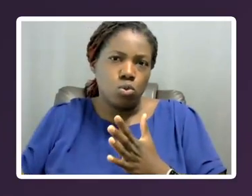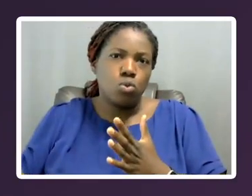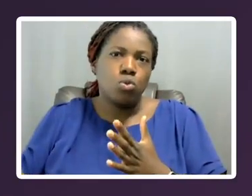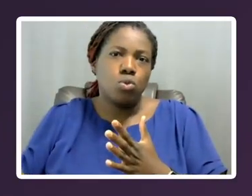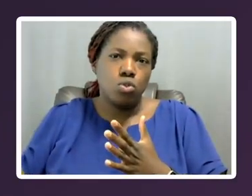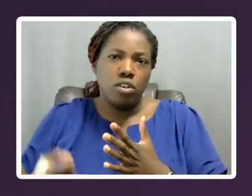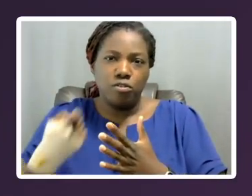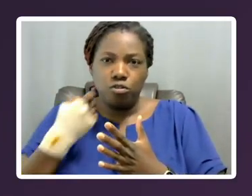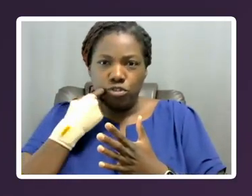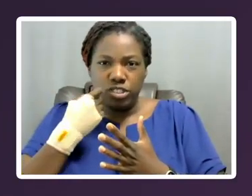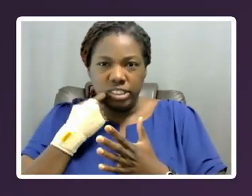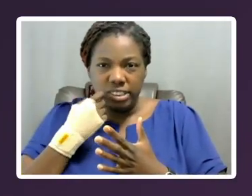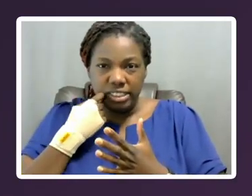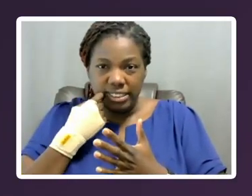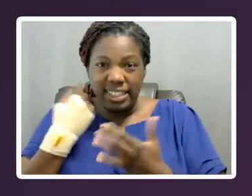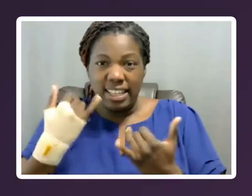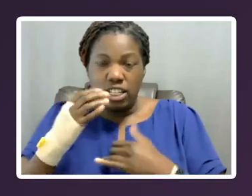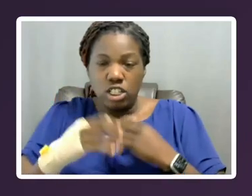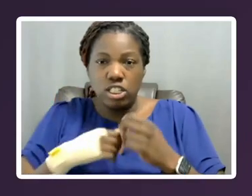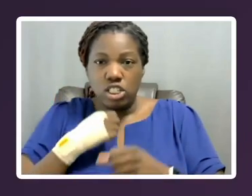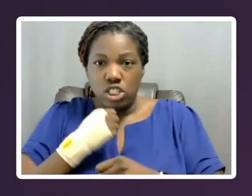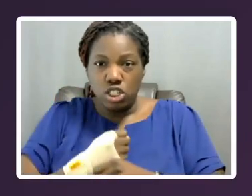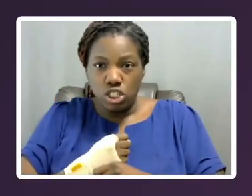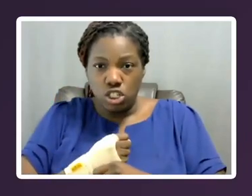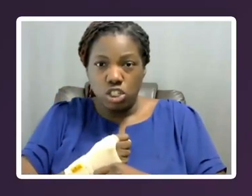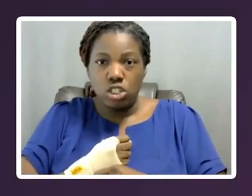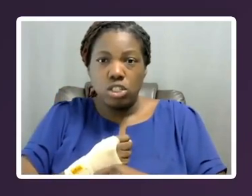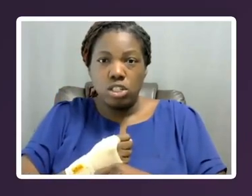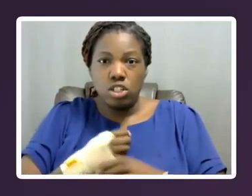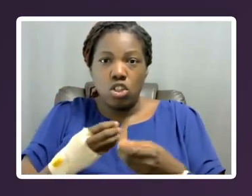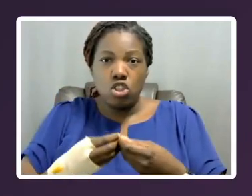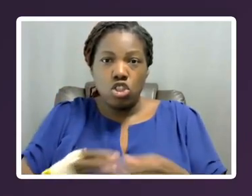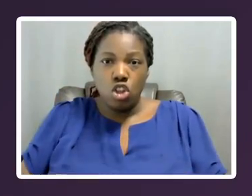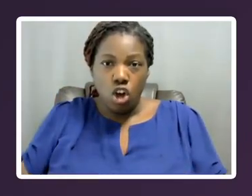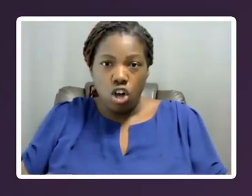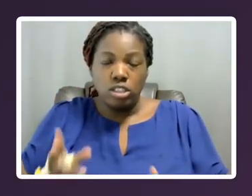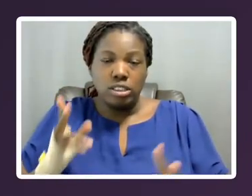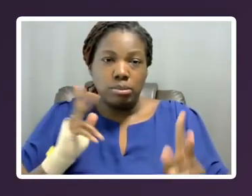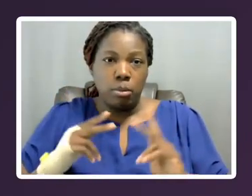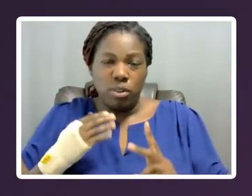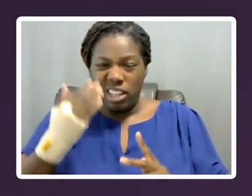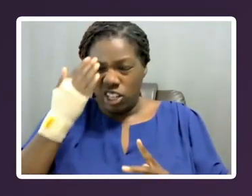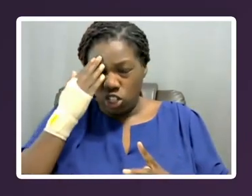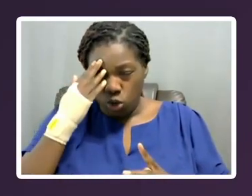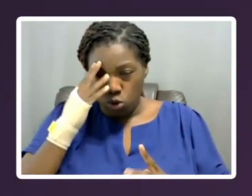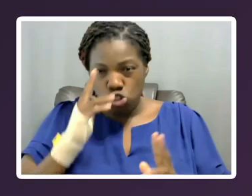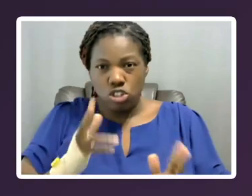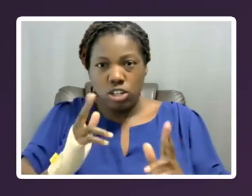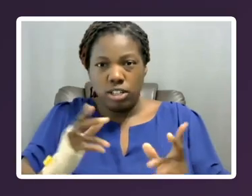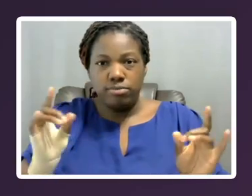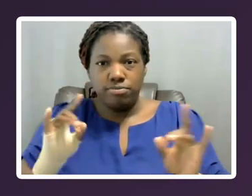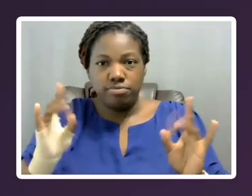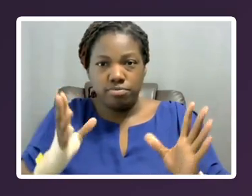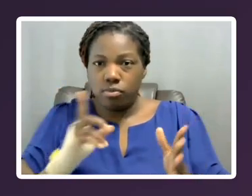the school year lost members to gun violence." And I'm sure that they were informed, but being that